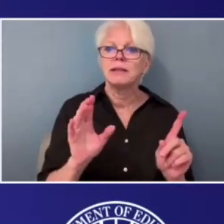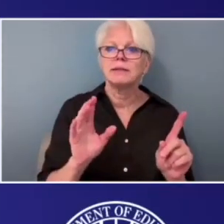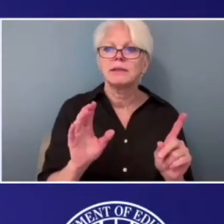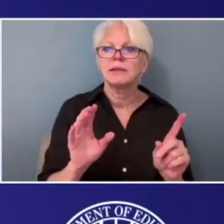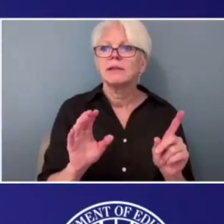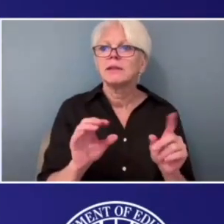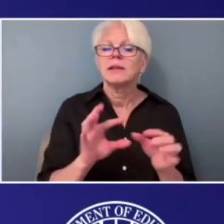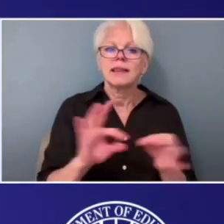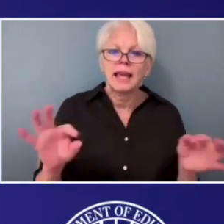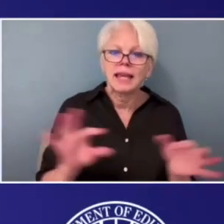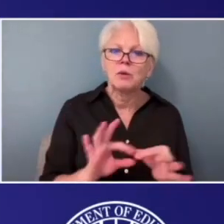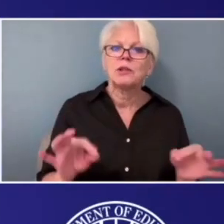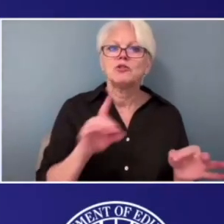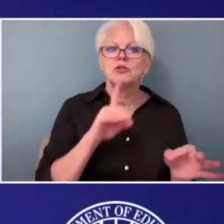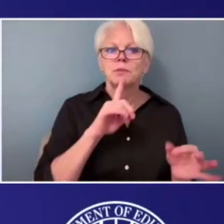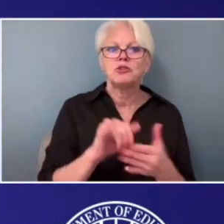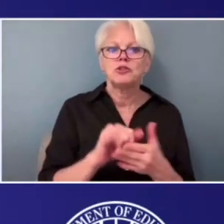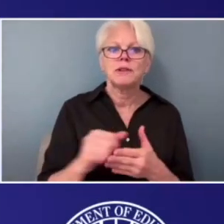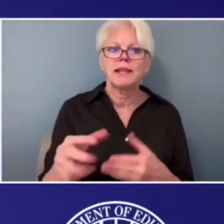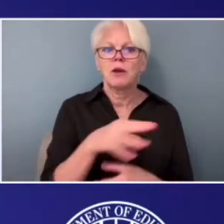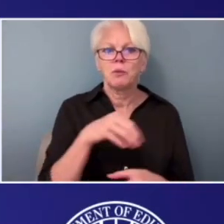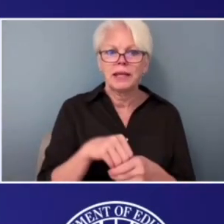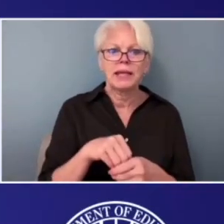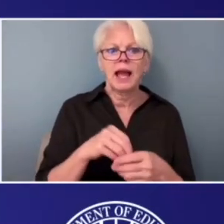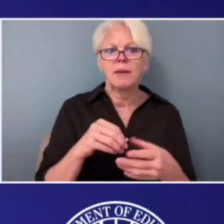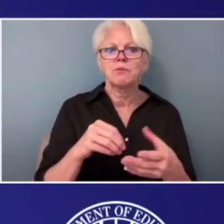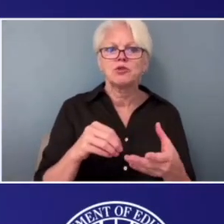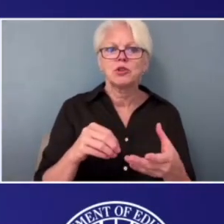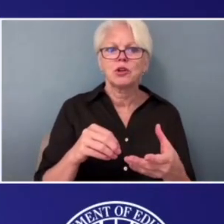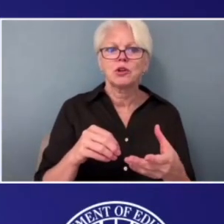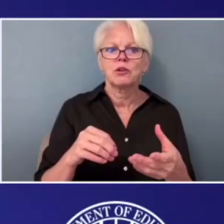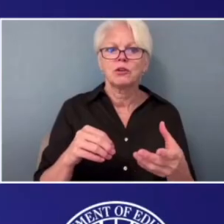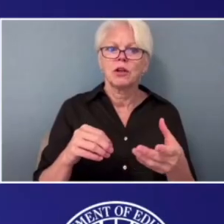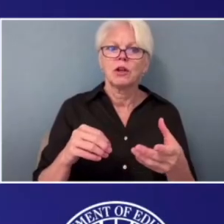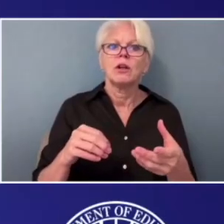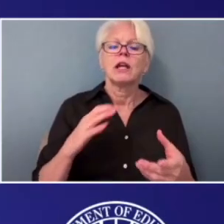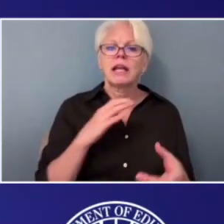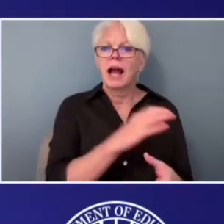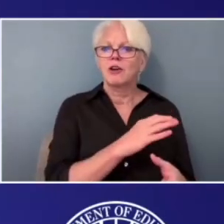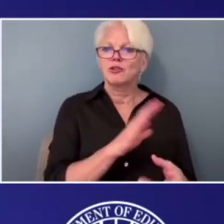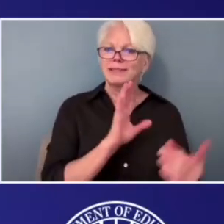sure that we capture the, the intent of Congress and that it's clear